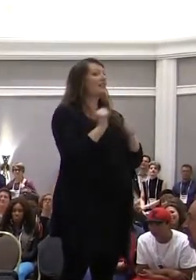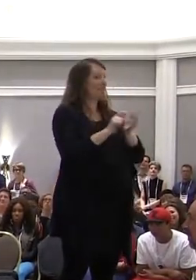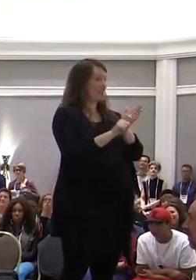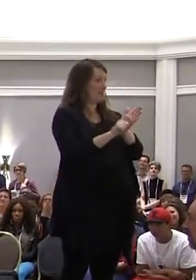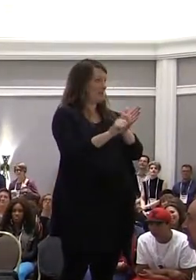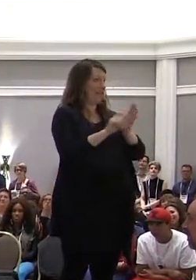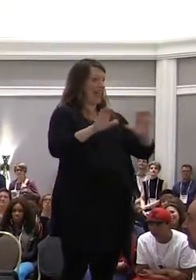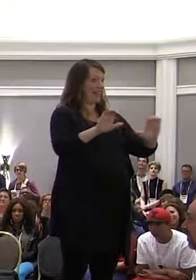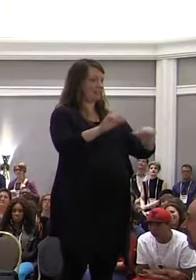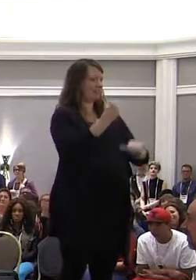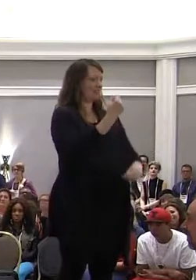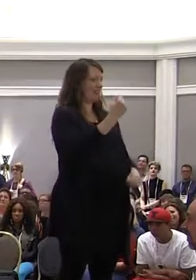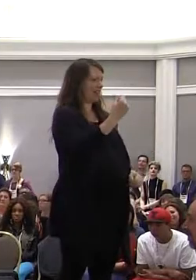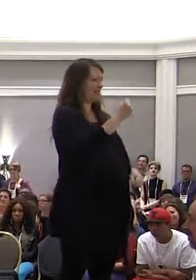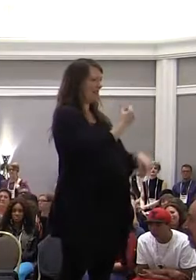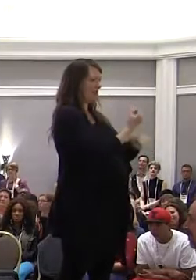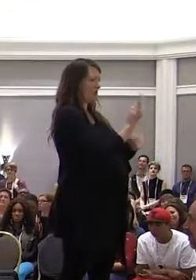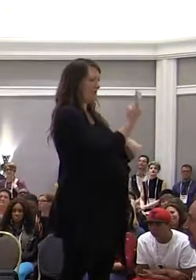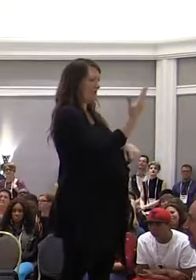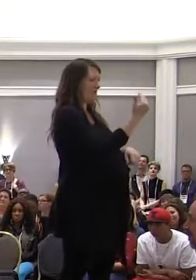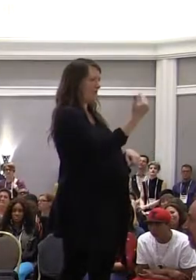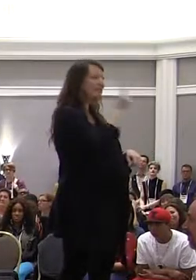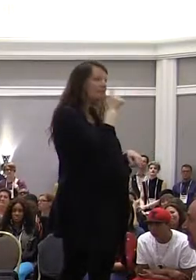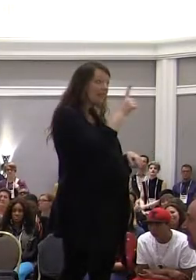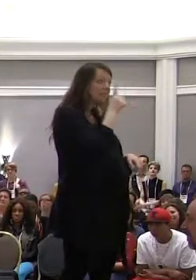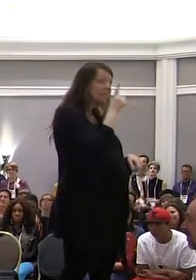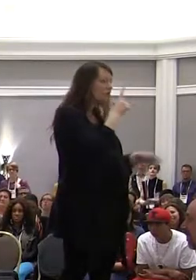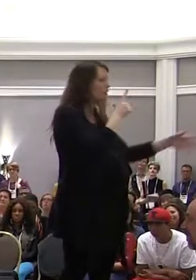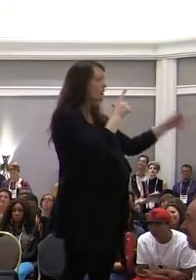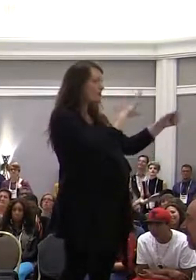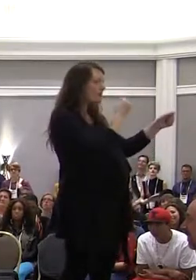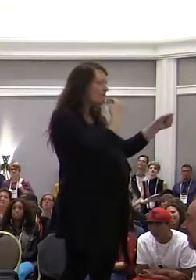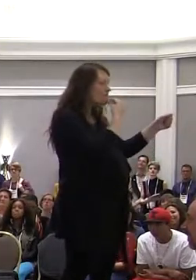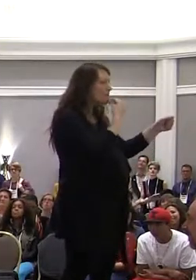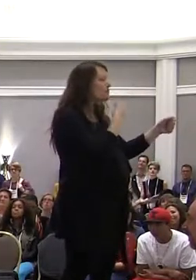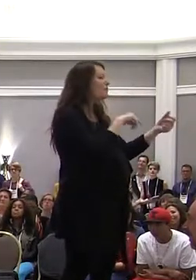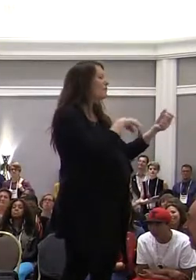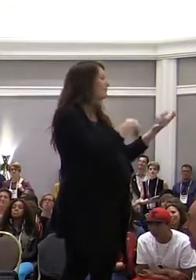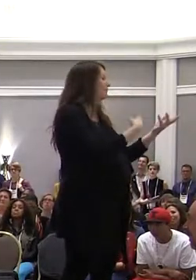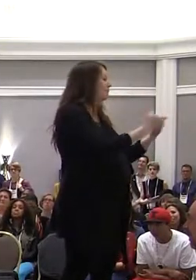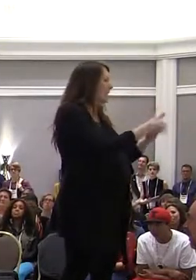Saturday, 12:15. It is a lunch. Grab your food, grab a little box. Come join us.